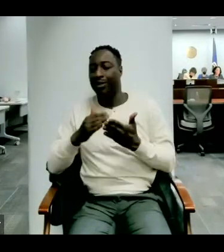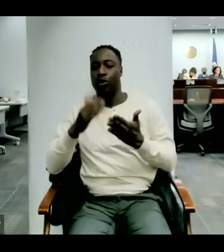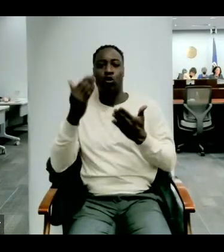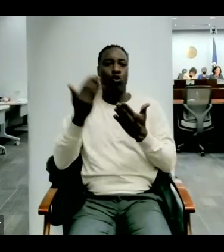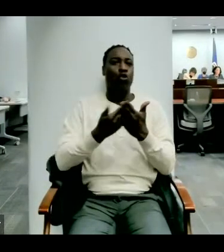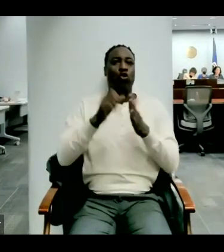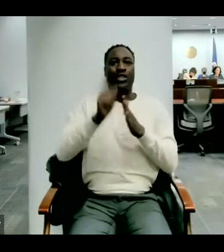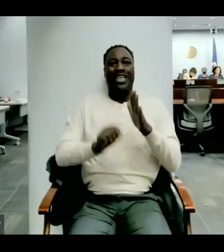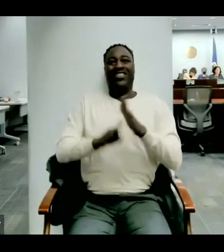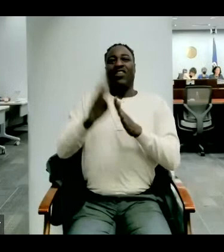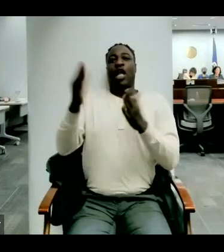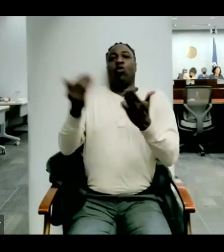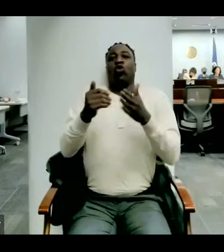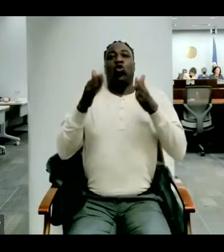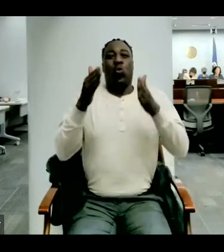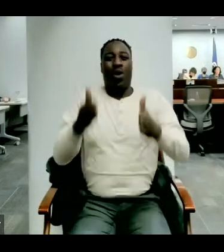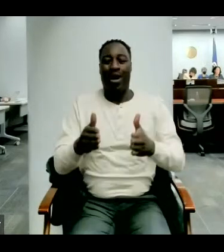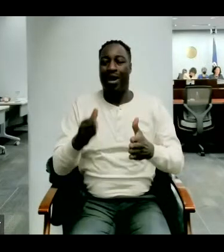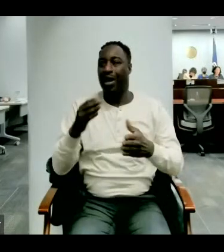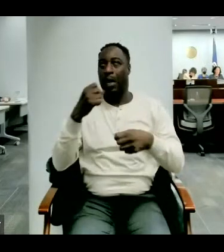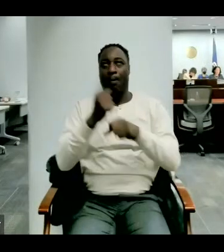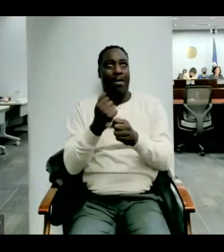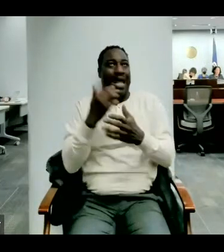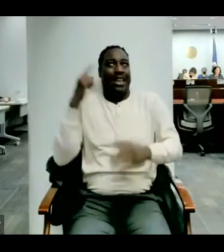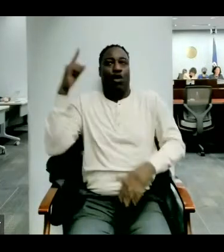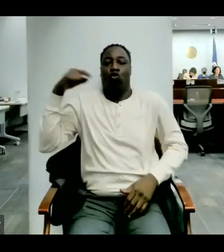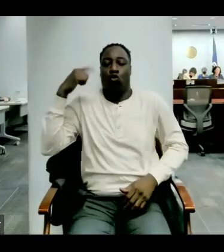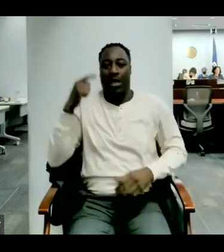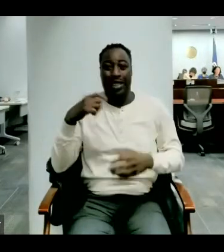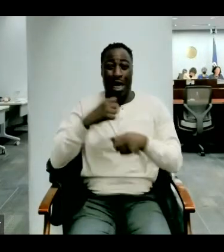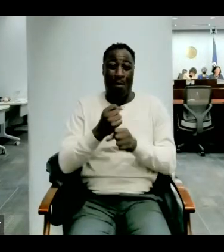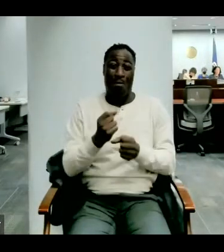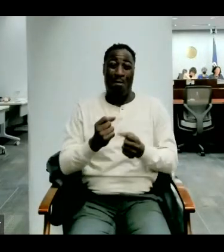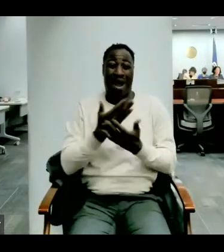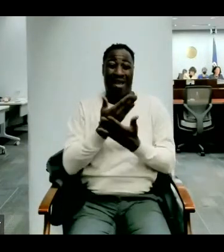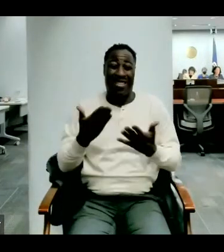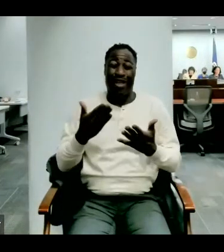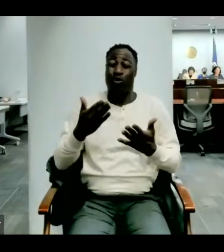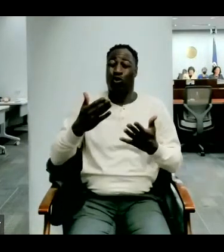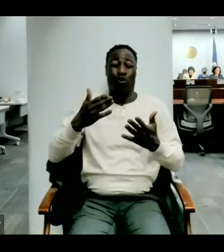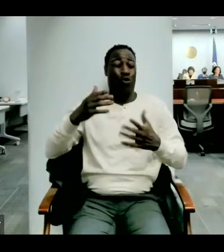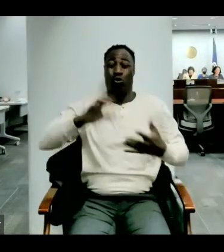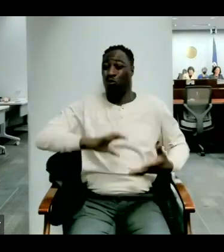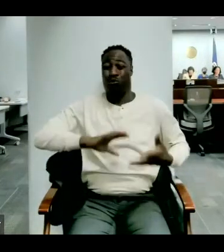new way to do it, drives crazy and creates how people operate we want to avoid that.